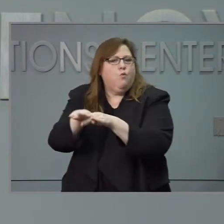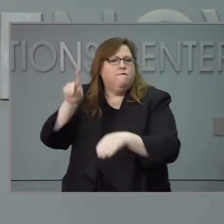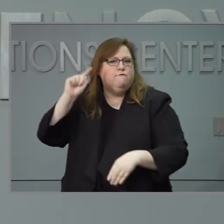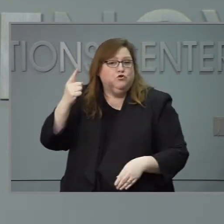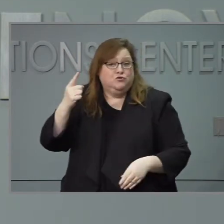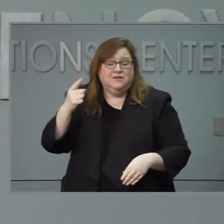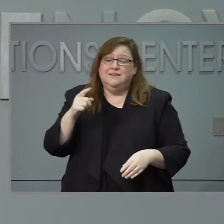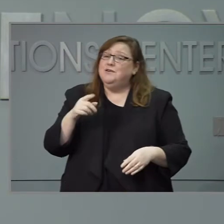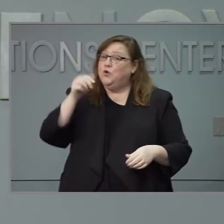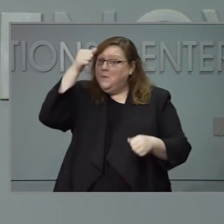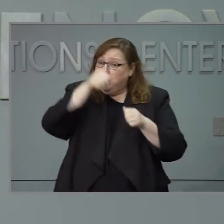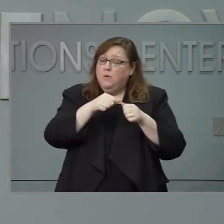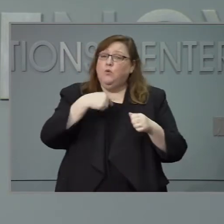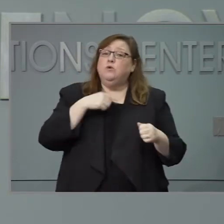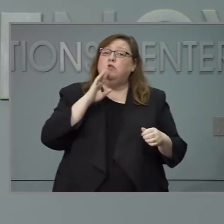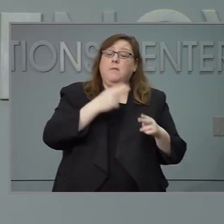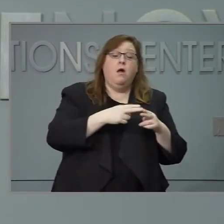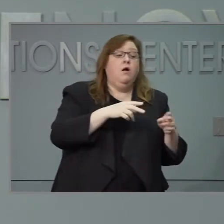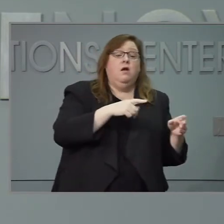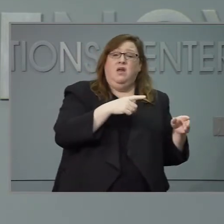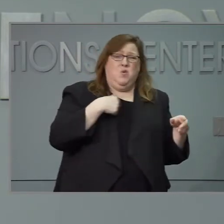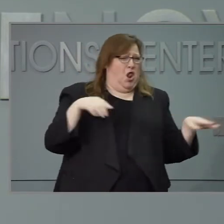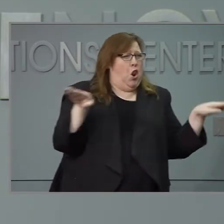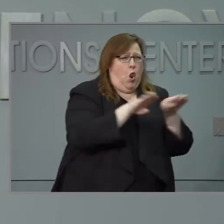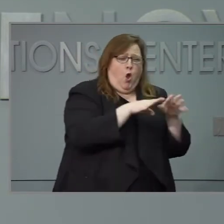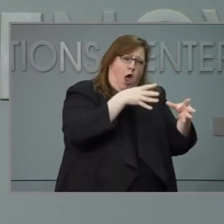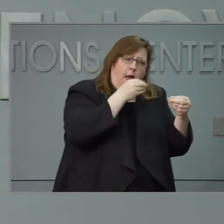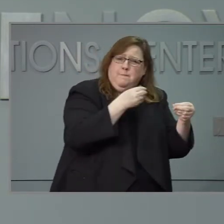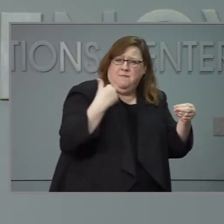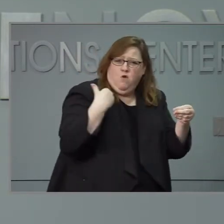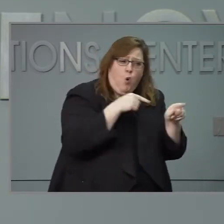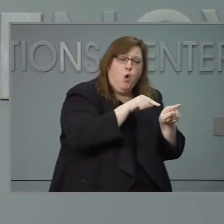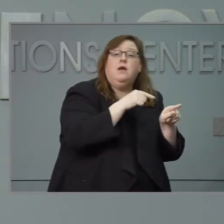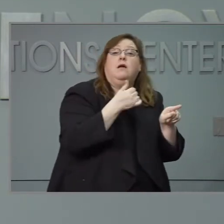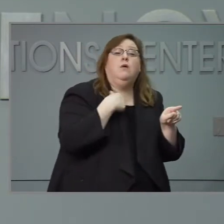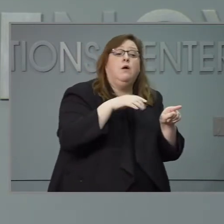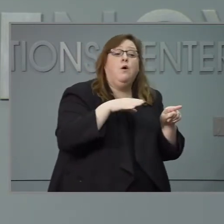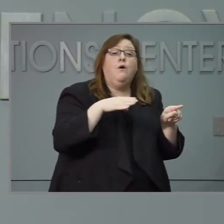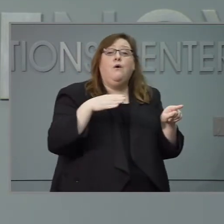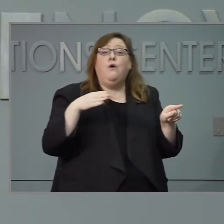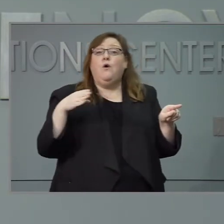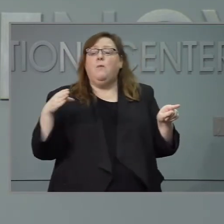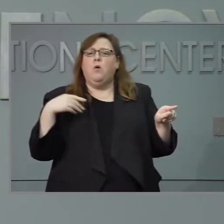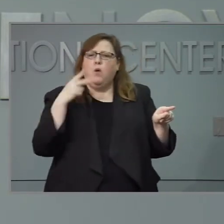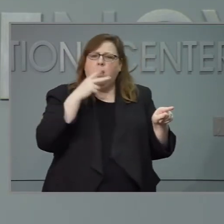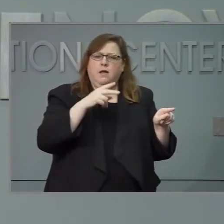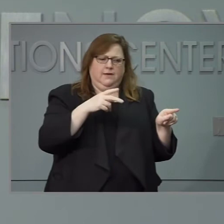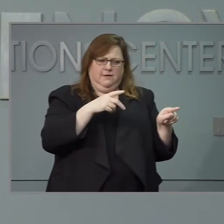NUESTRAS ESCUELAS Y PODEMOS HACERLO MEJOR. HAY MUCHOS